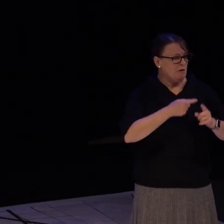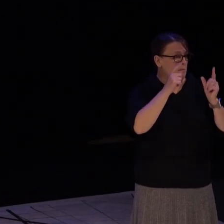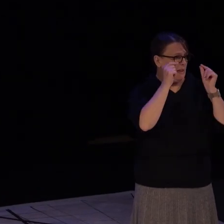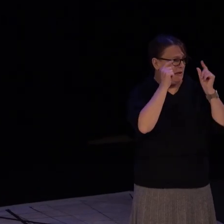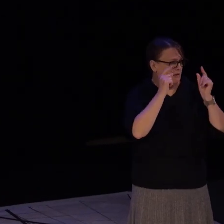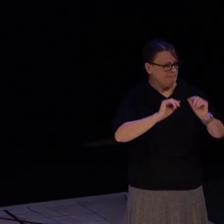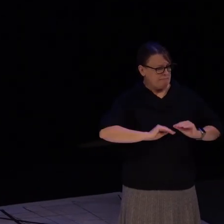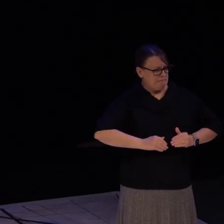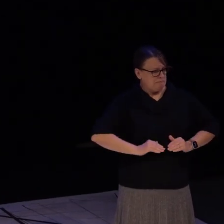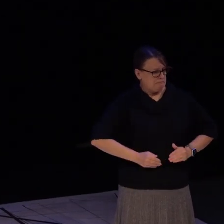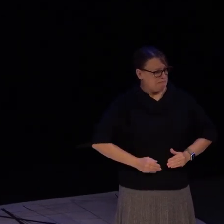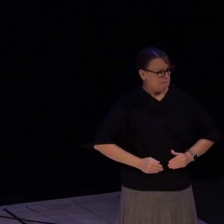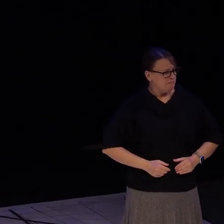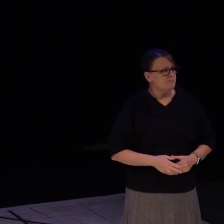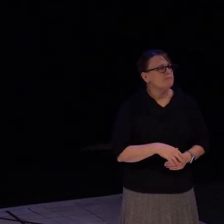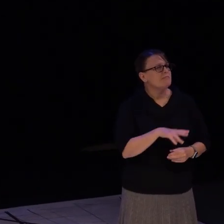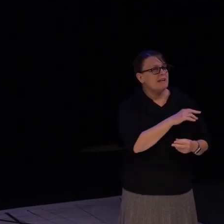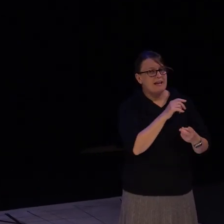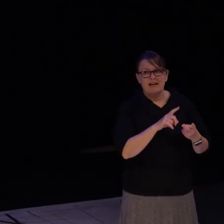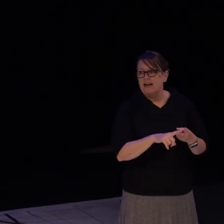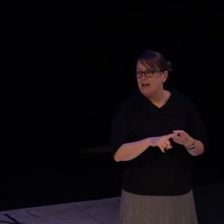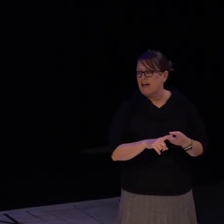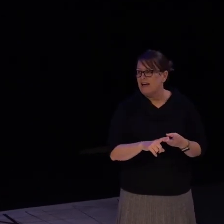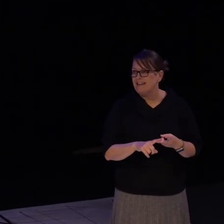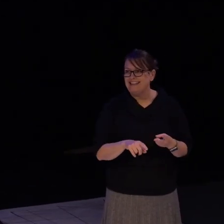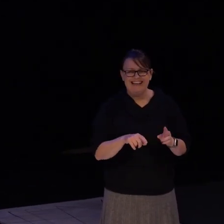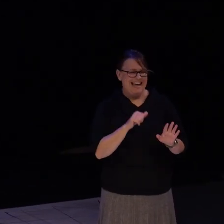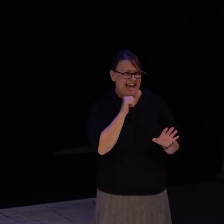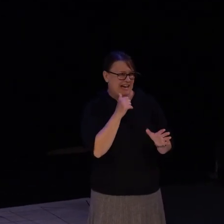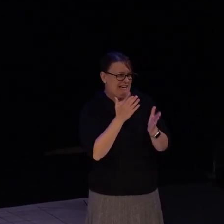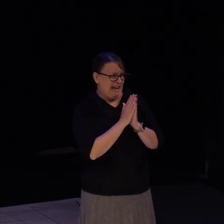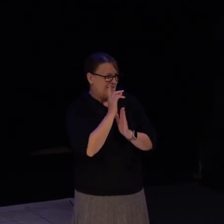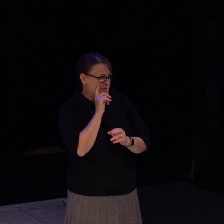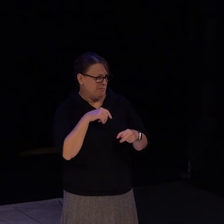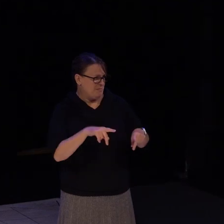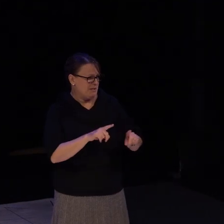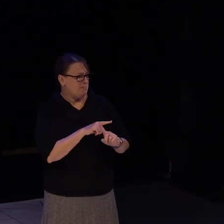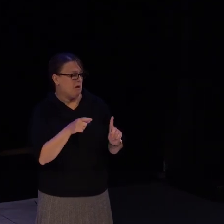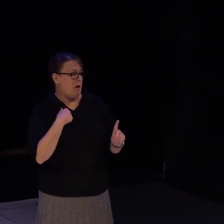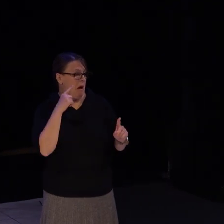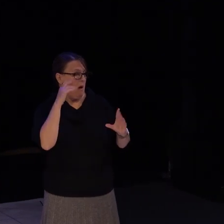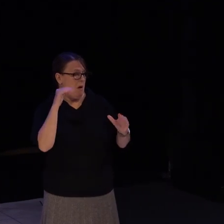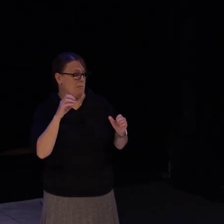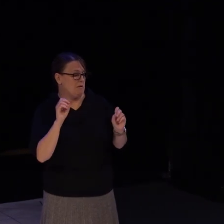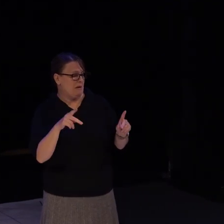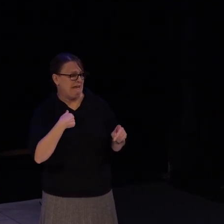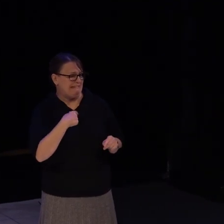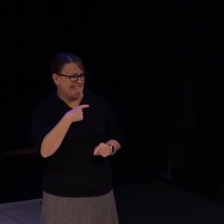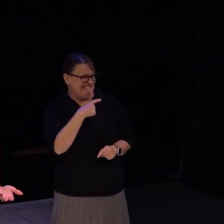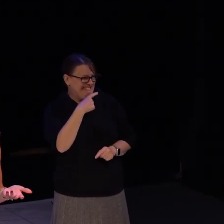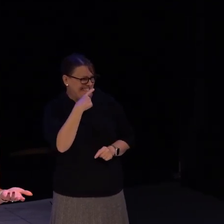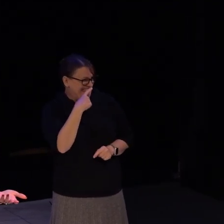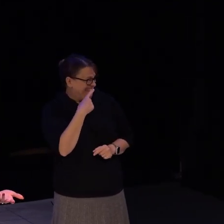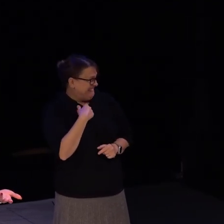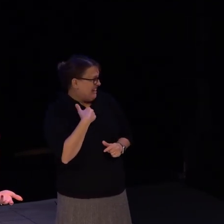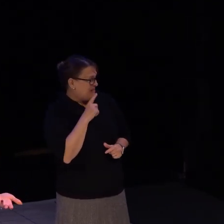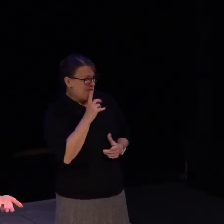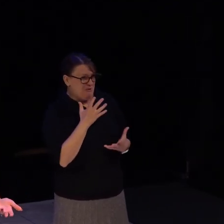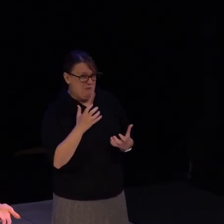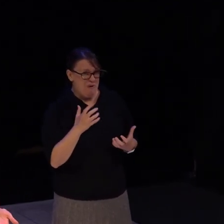And I didn't get permission to do this, but I hope it's okay with Mike. I have got, I can't resist and urge to do the cadence count on stage